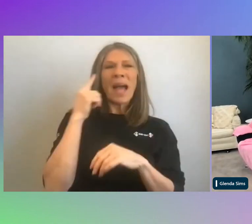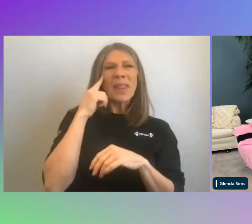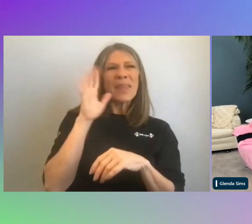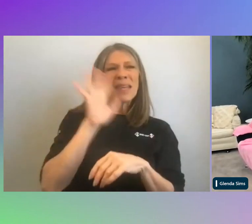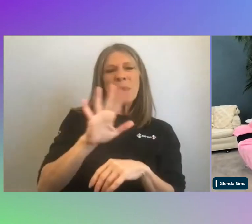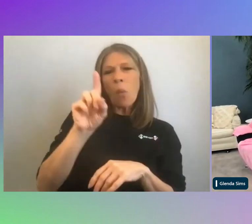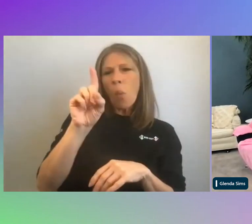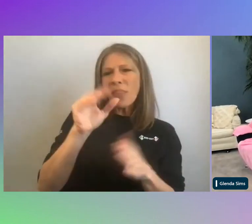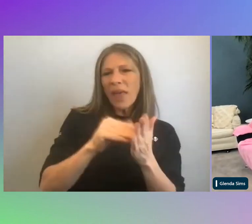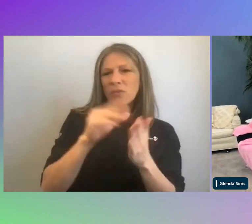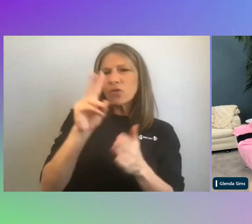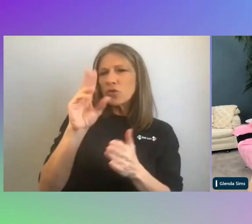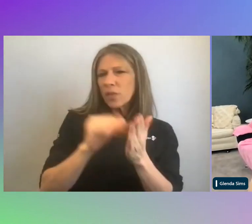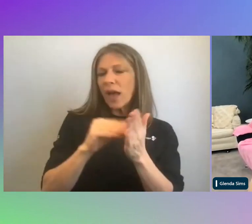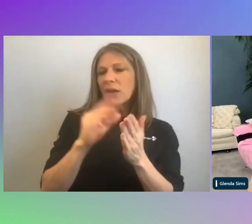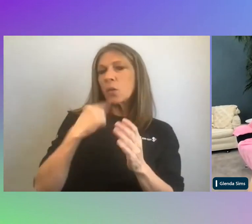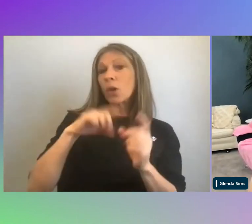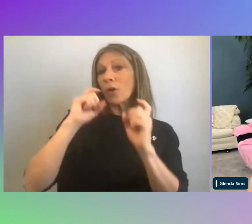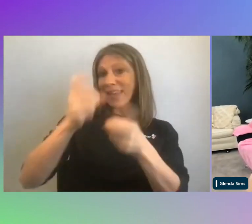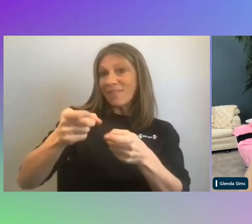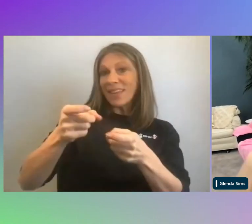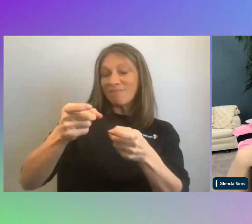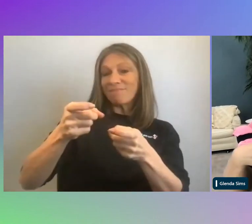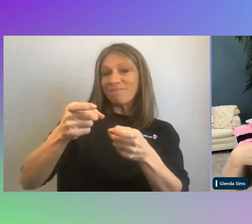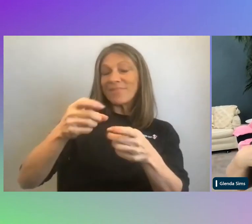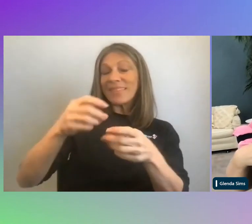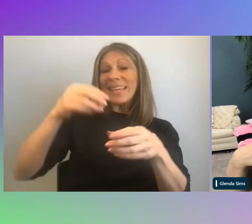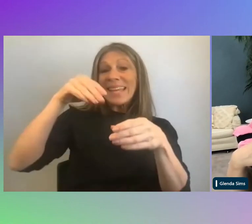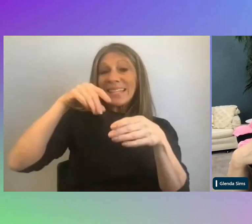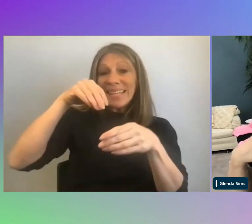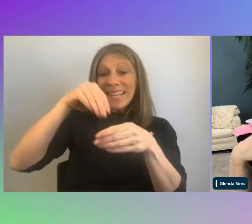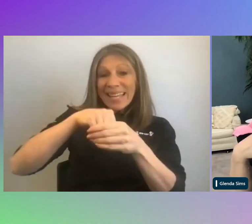1000 or 2000. We're giving away in the survey. Ask them to give